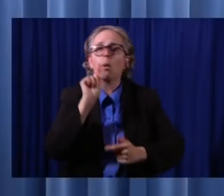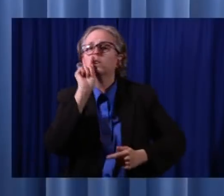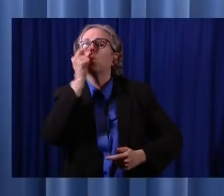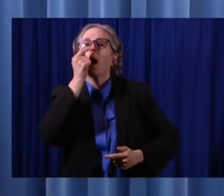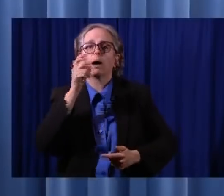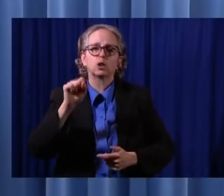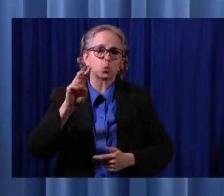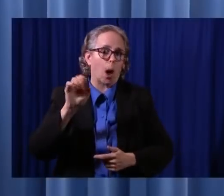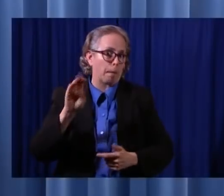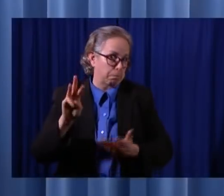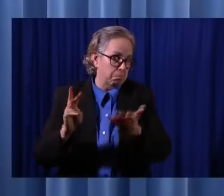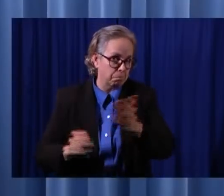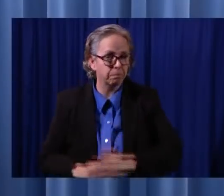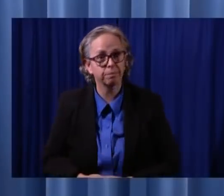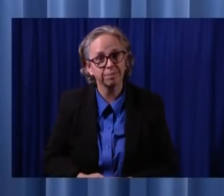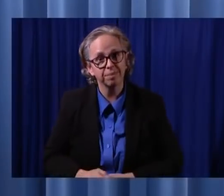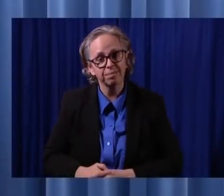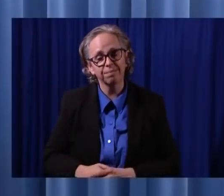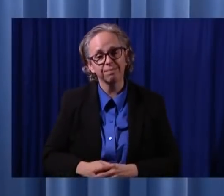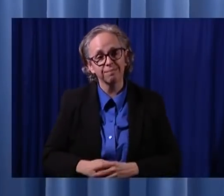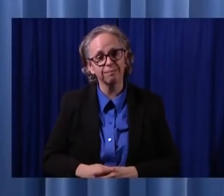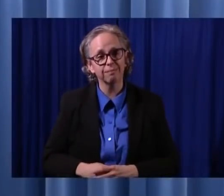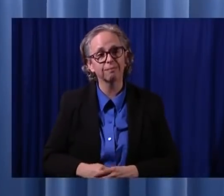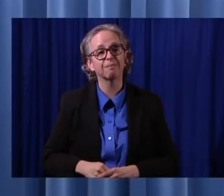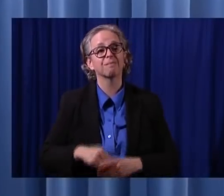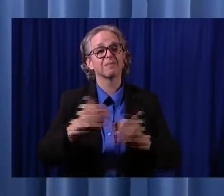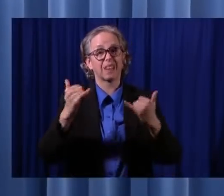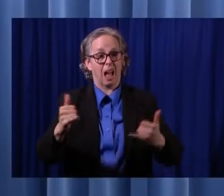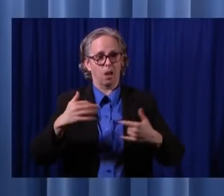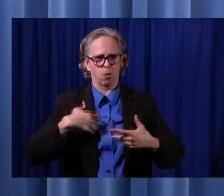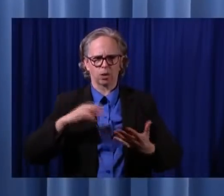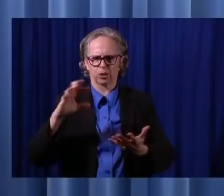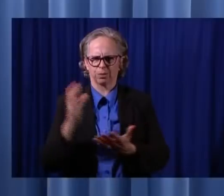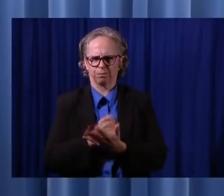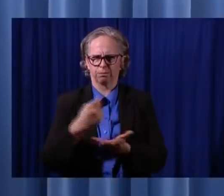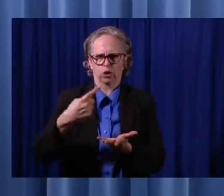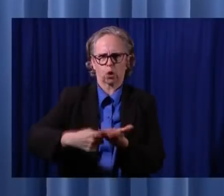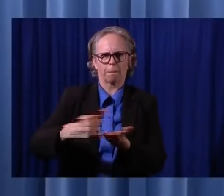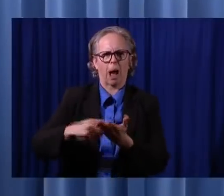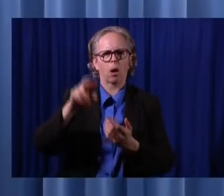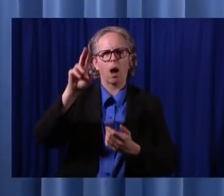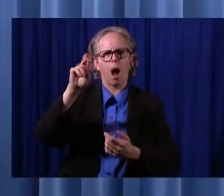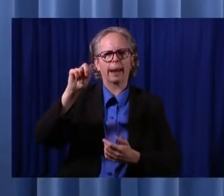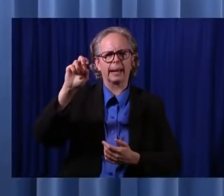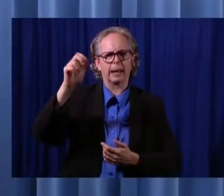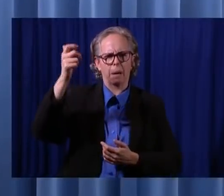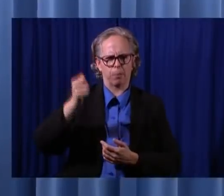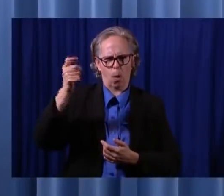WITH THE LOCAL COMMUNITY HEALTH CENTERS, BUT THE POP UP TESTING IS AGAIN SOMETHING THAT YOU CAN